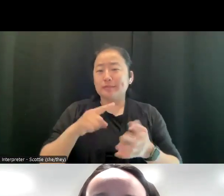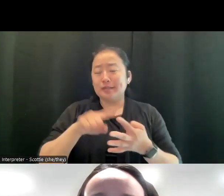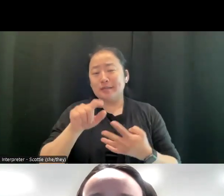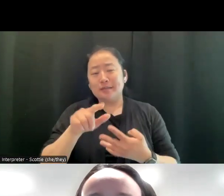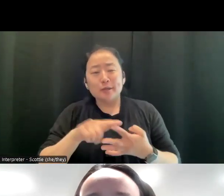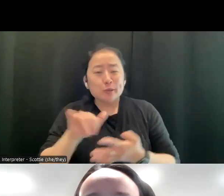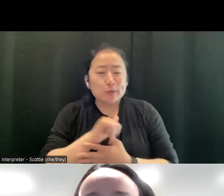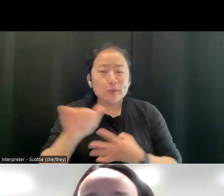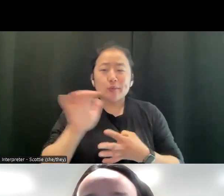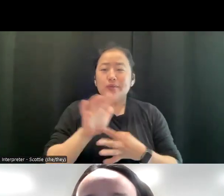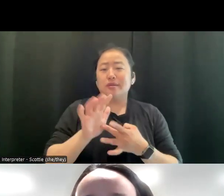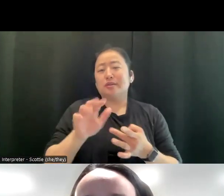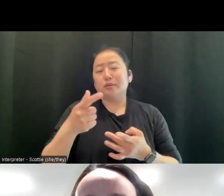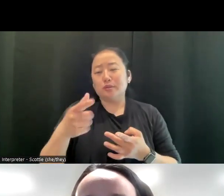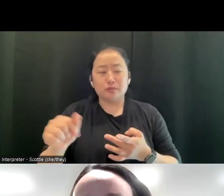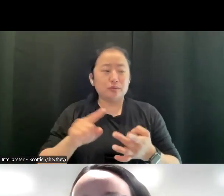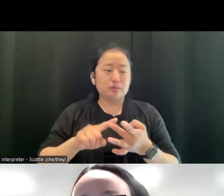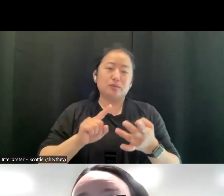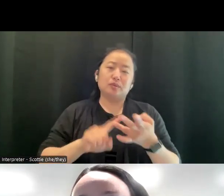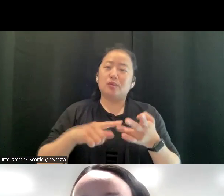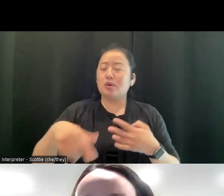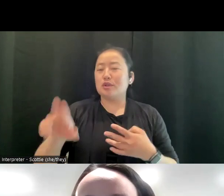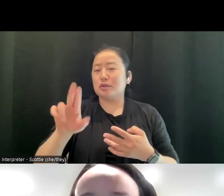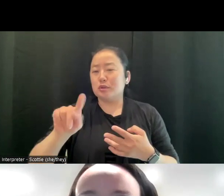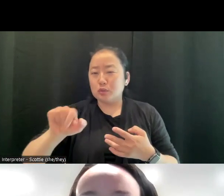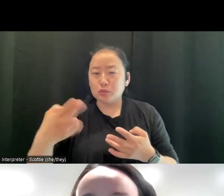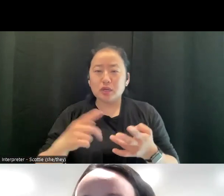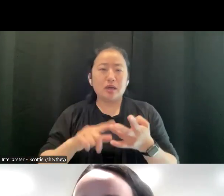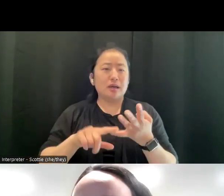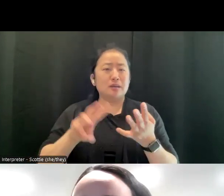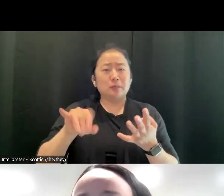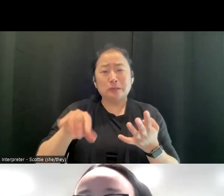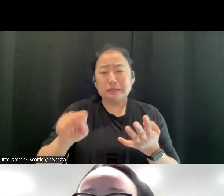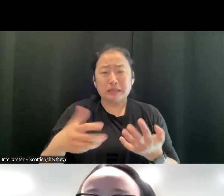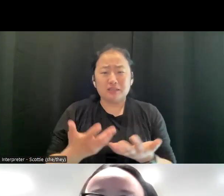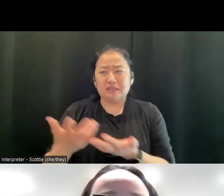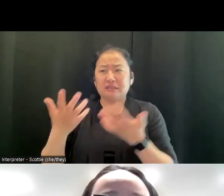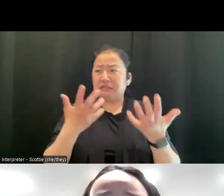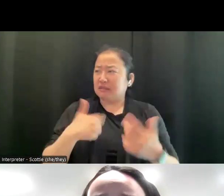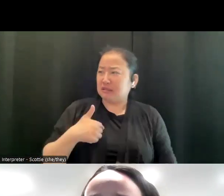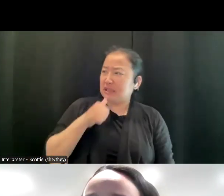out the AT3 center website, which lists all 56 programs because if you're not aware, all the